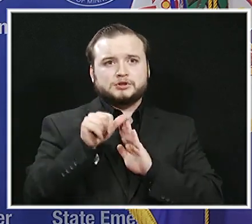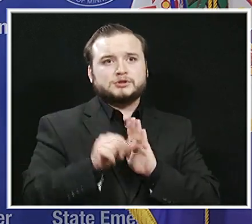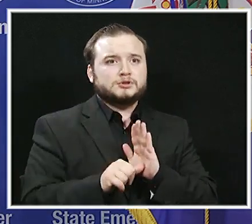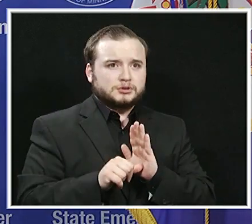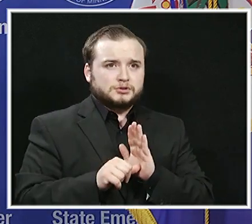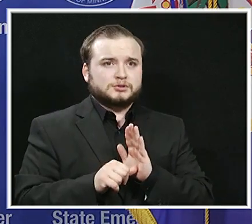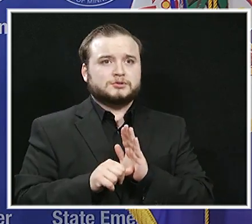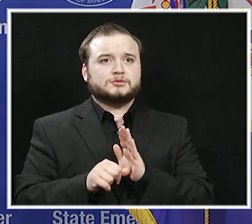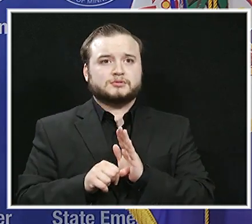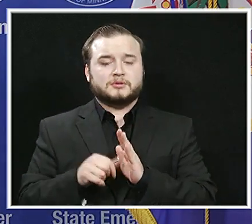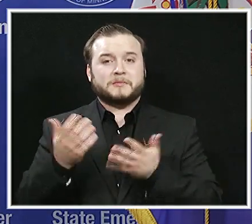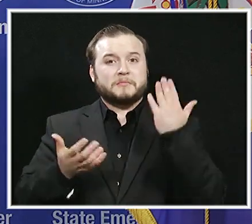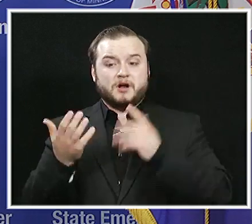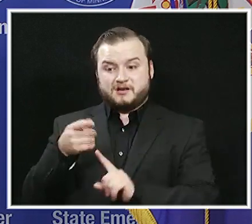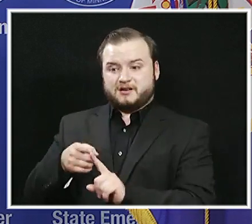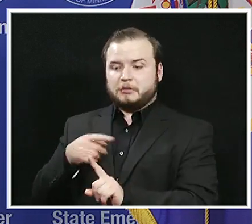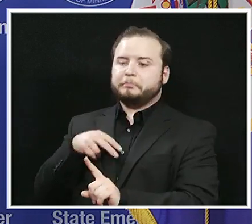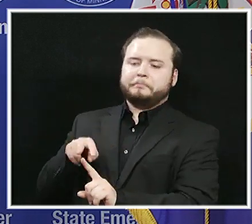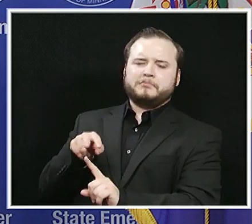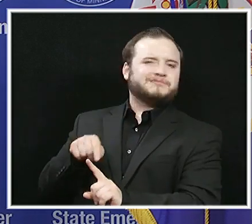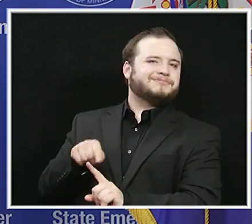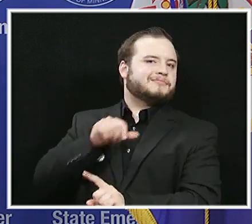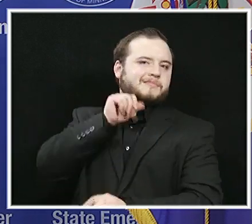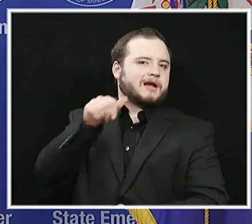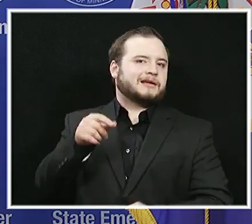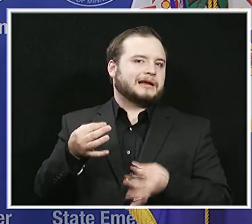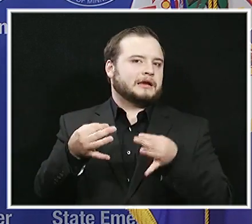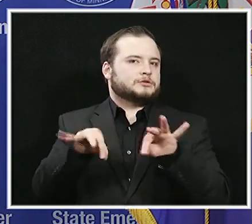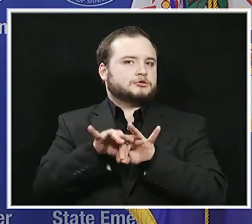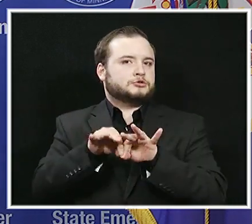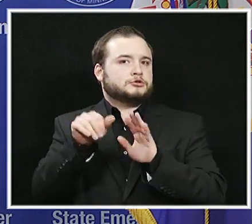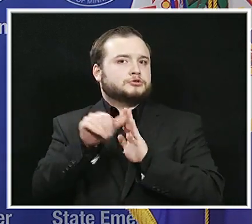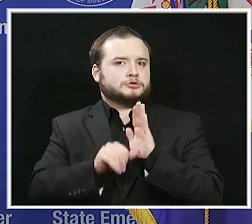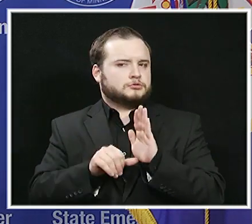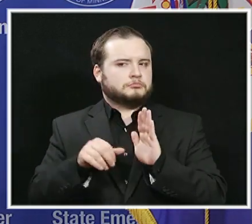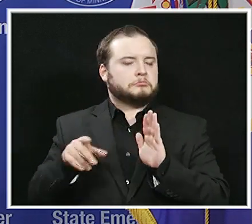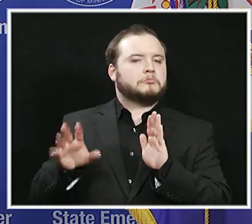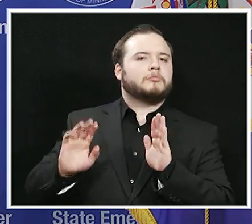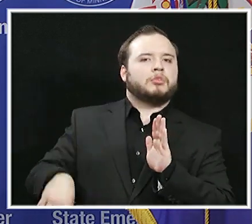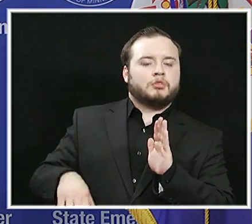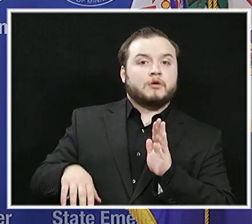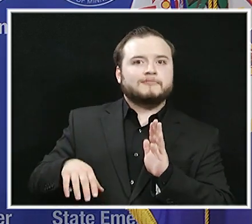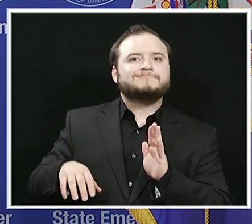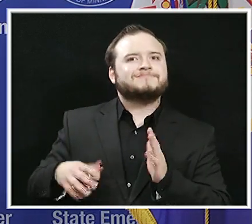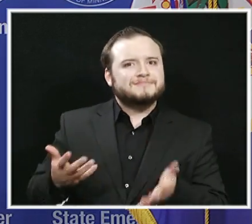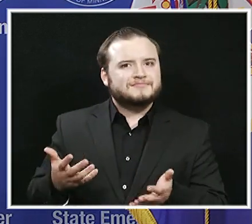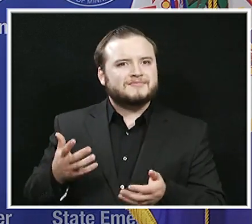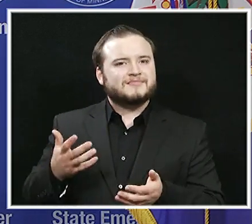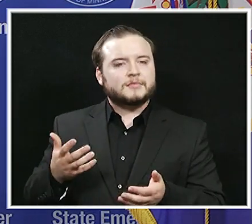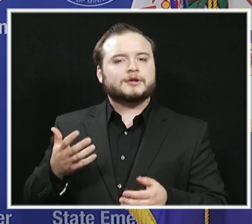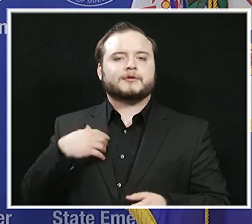absolutely critical to that child's well being falls into that circle but might not be deemed essential surgery at